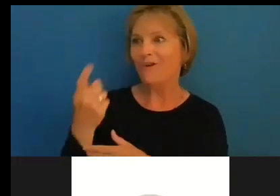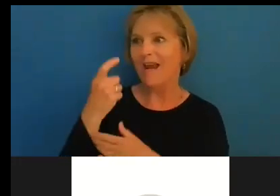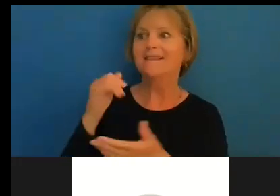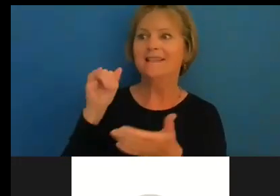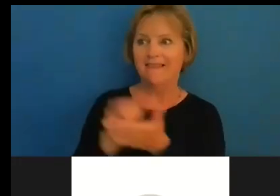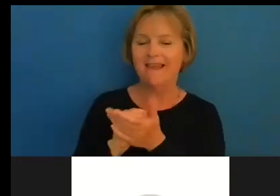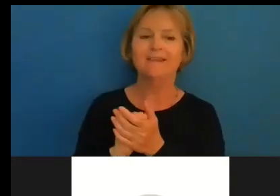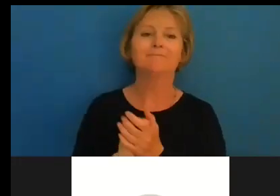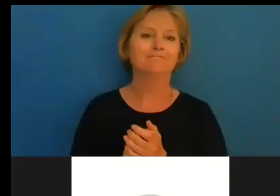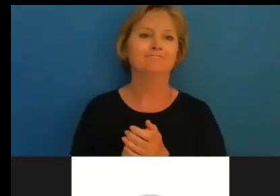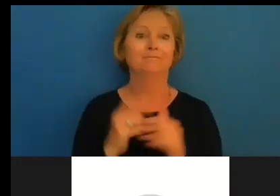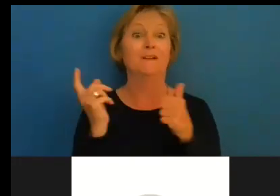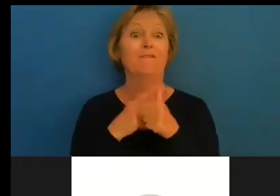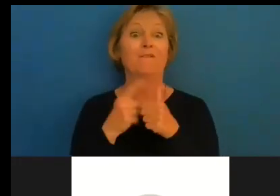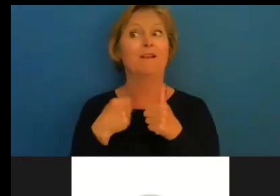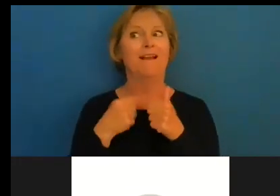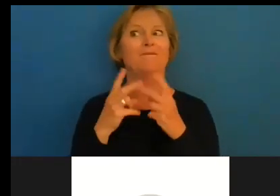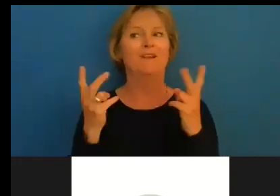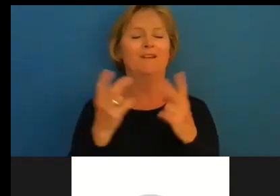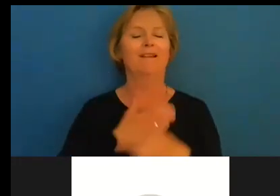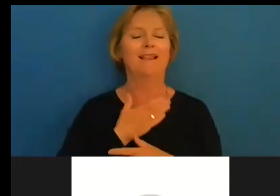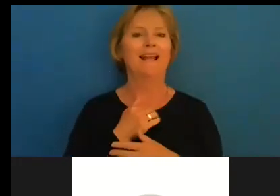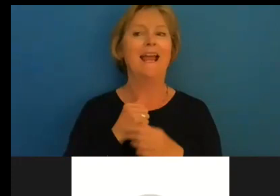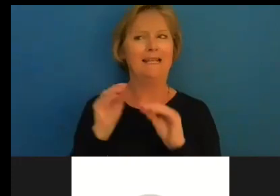First of all, I'm very glad I get to clarify that.